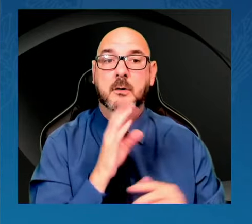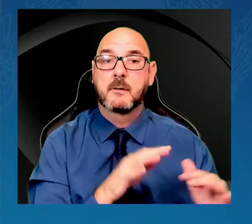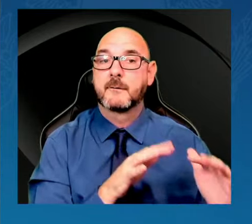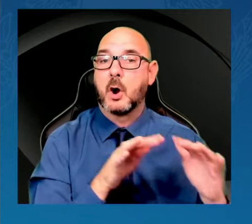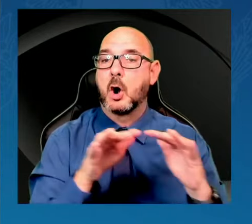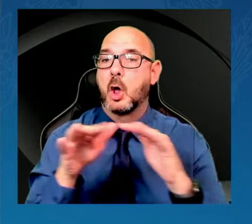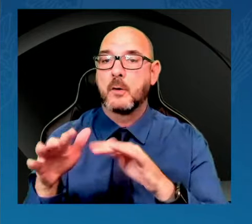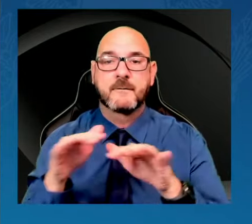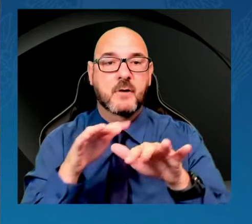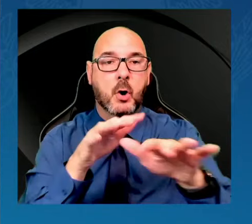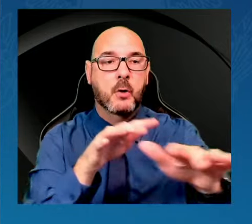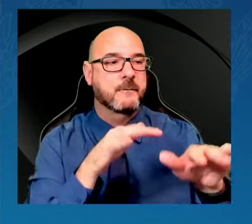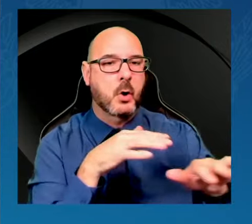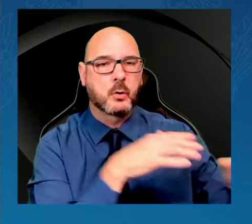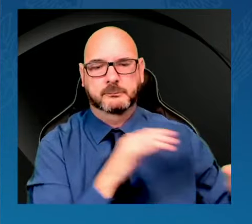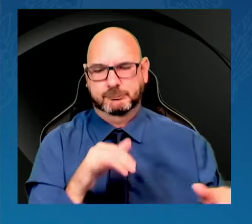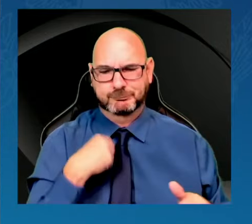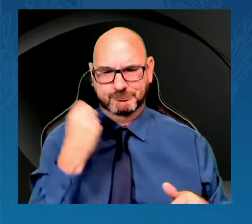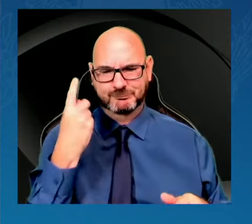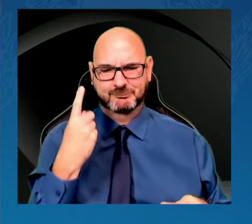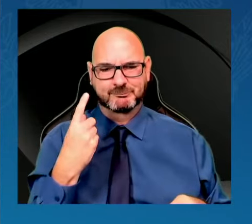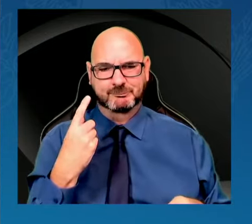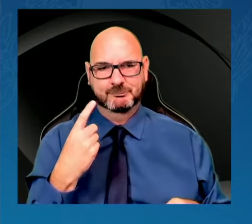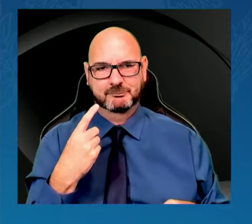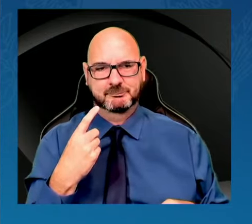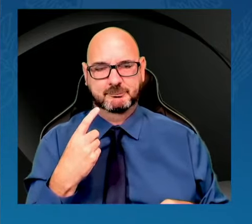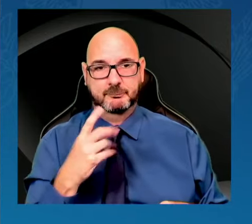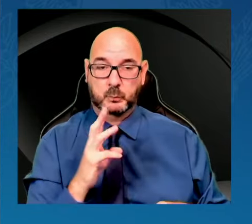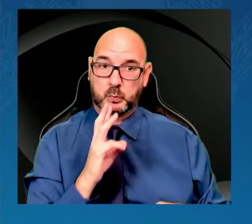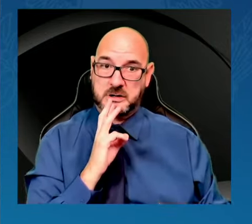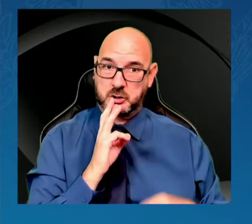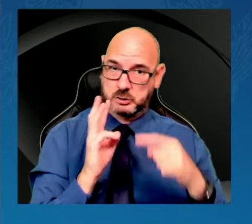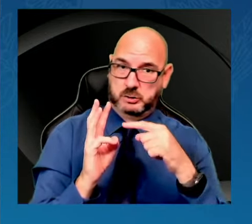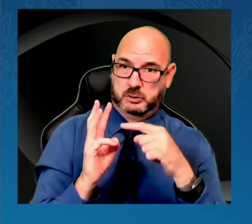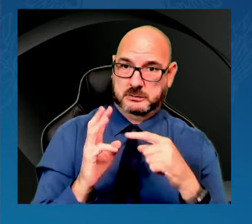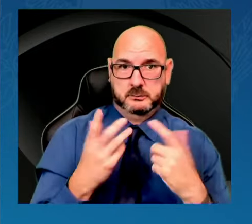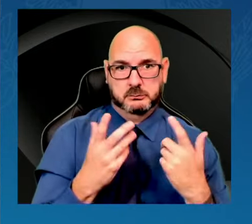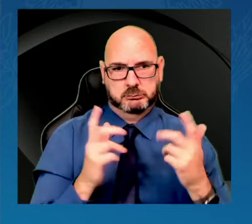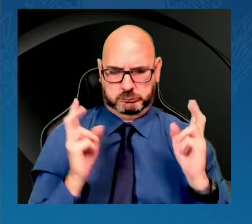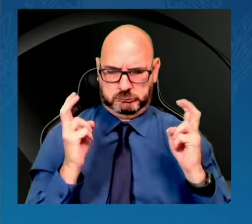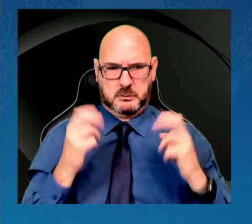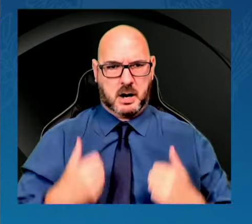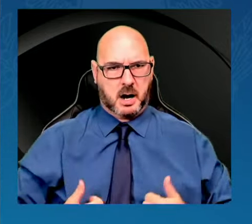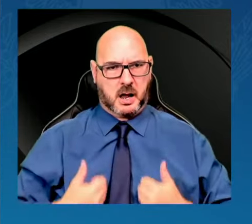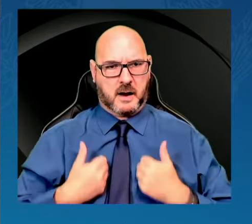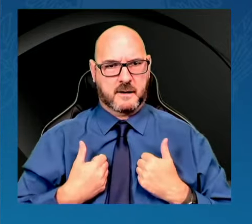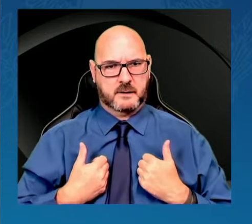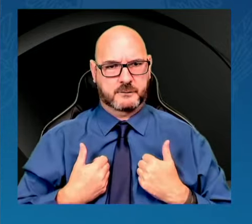you know, water is the lifeblood of Colorado. And you're right -- The Vice President: Yeah, and the river. Yeah. Ms. Digiulian: -- it's so interconnected to everything.